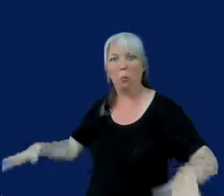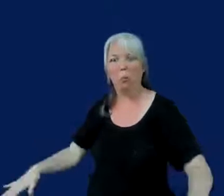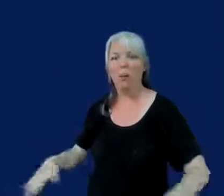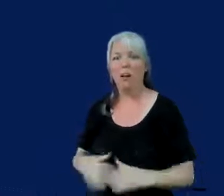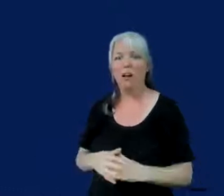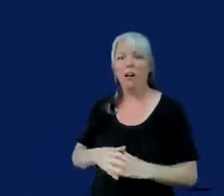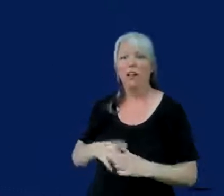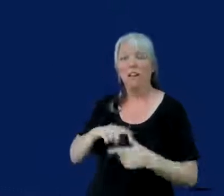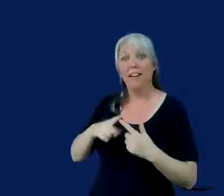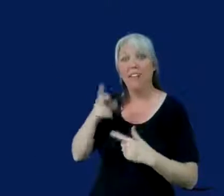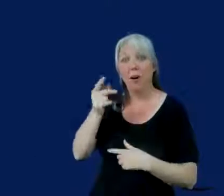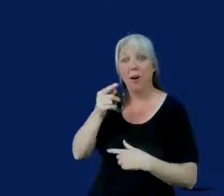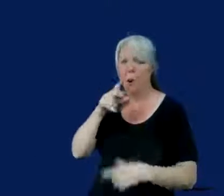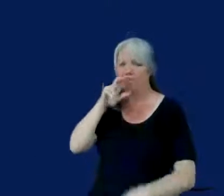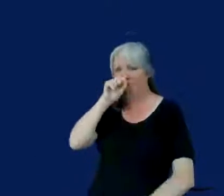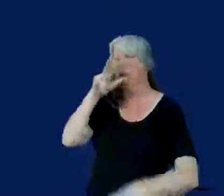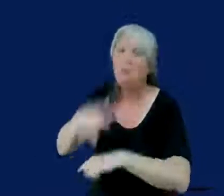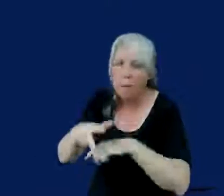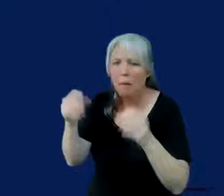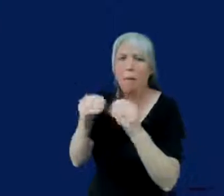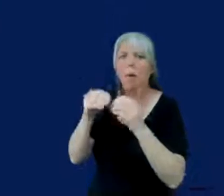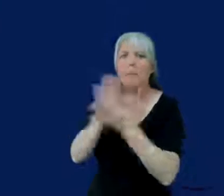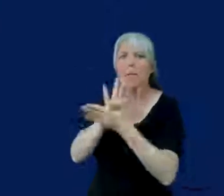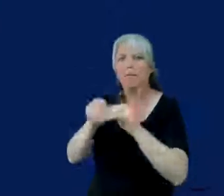Then he sneezed and some more papers fluttered to the floor.